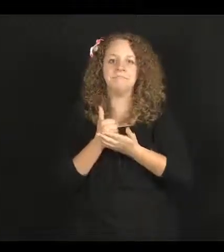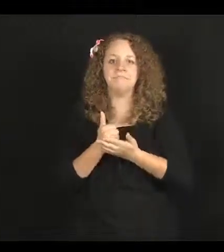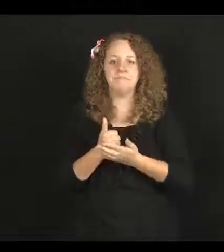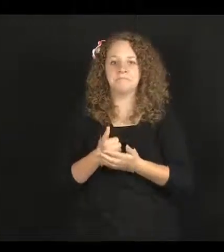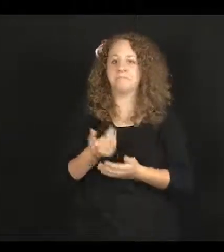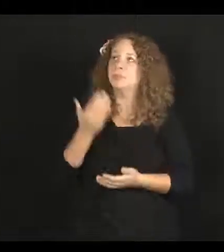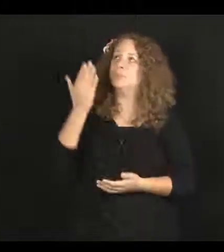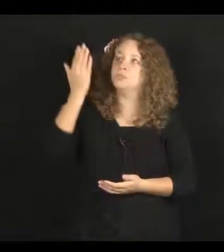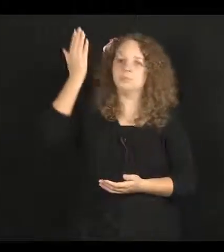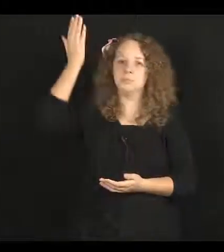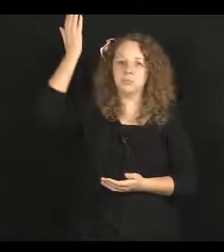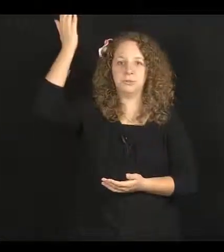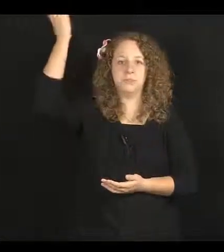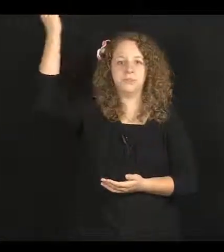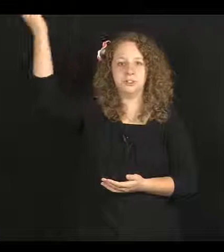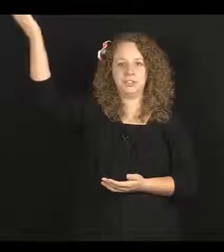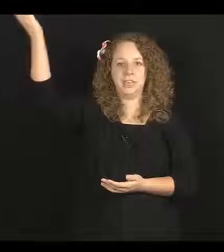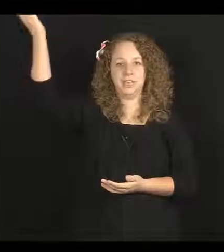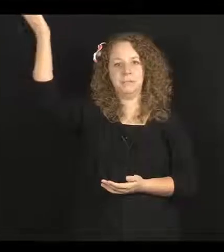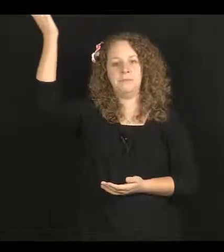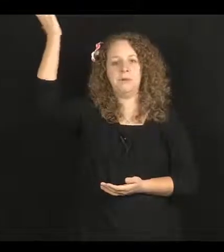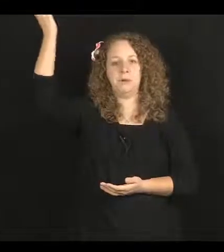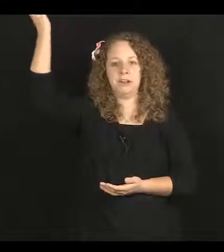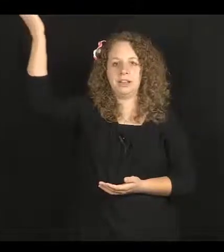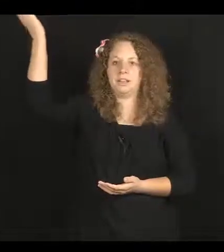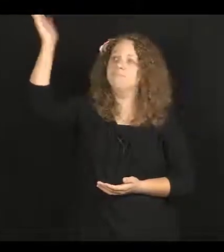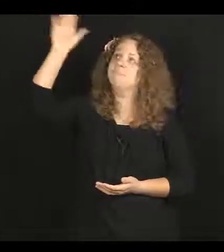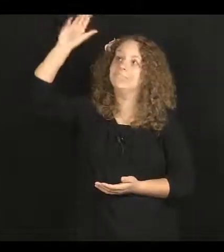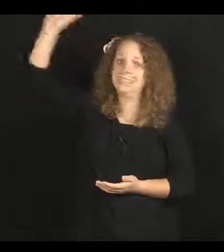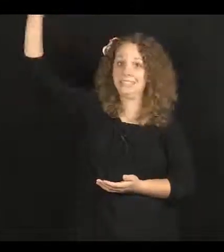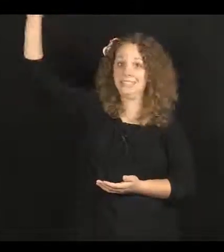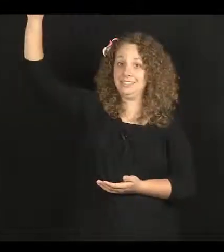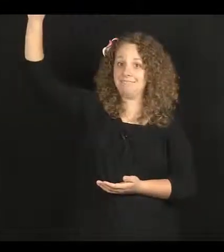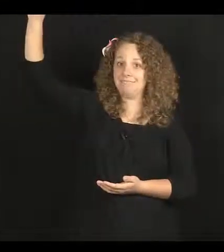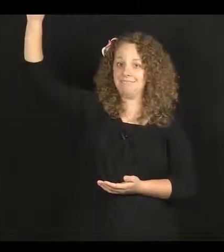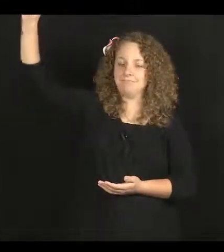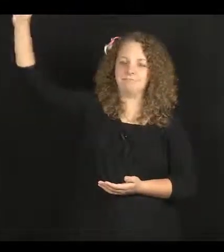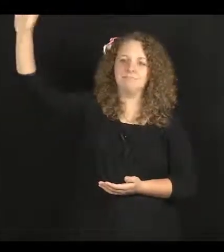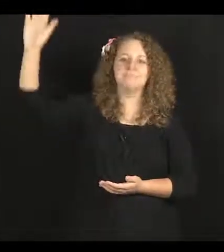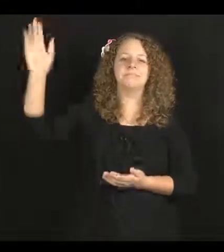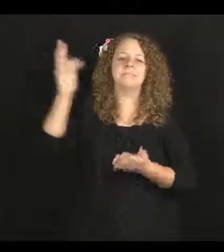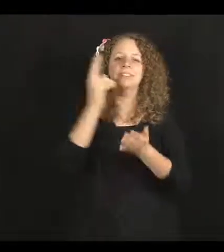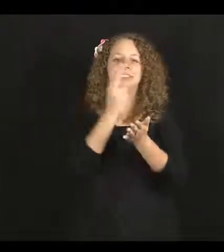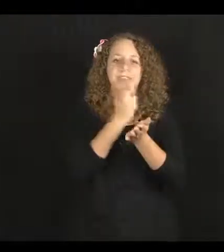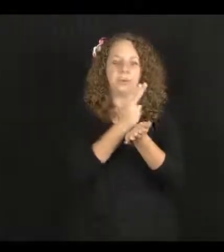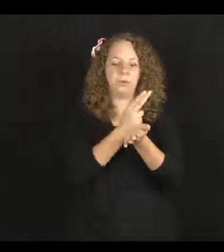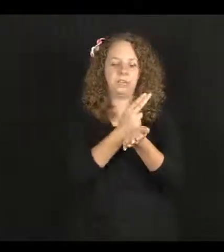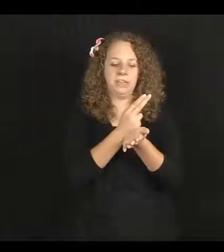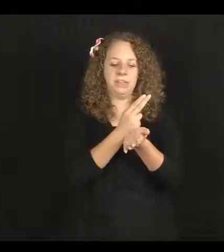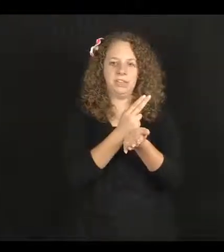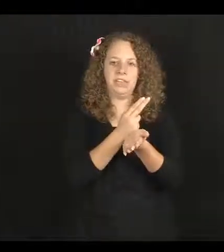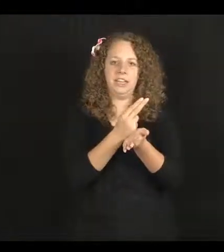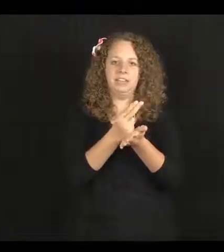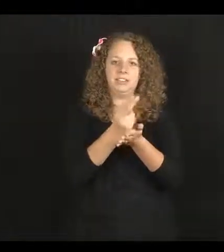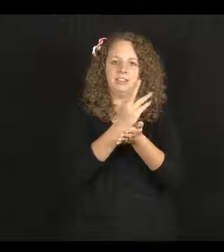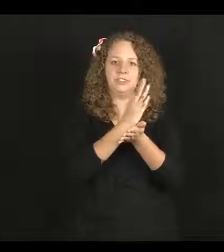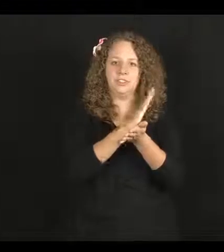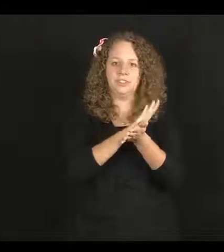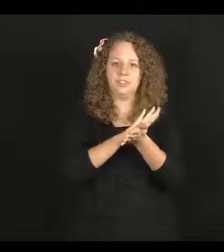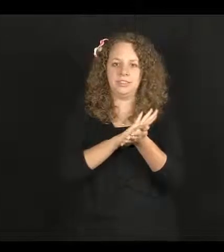we refer to HIM or HIS the sign HOLY with an H and then the sign clean,